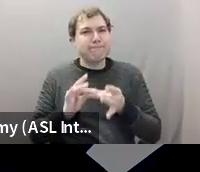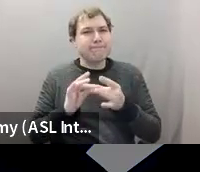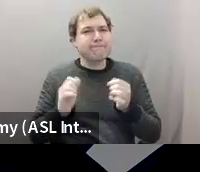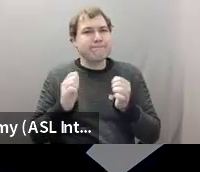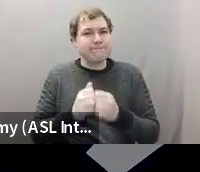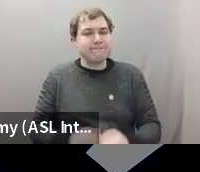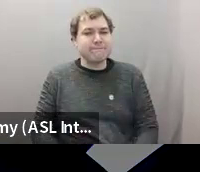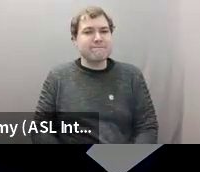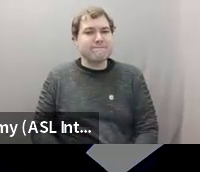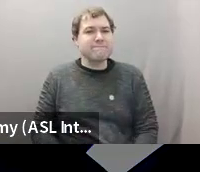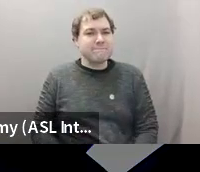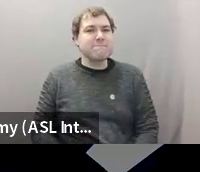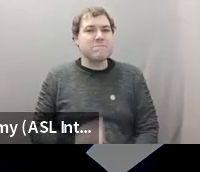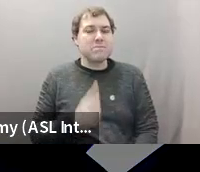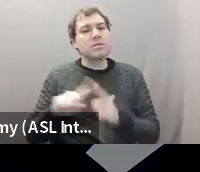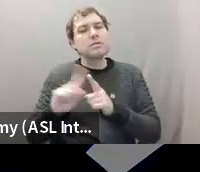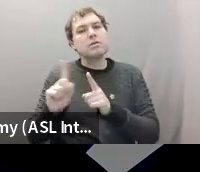garrick scott: a variety of activity. A lot of